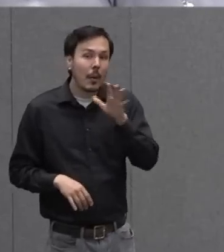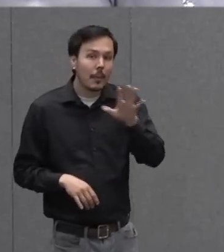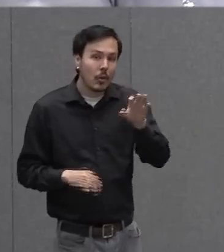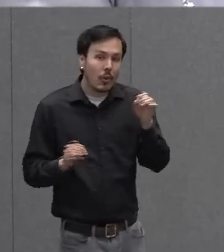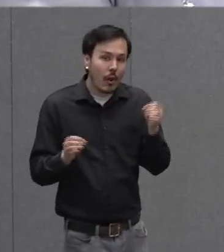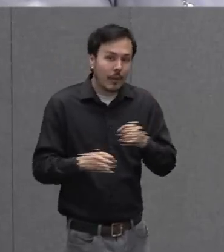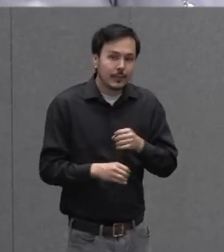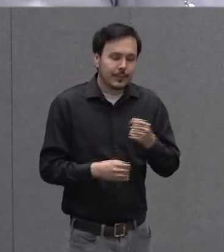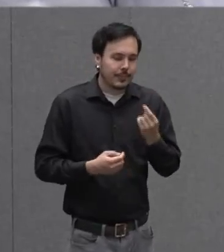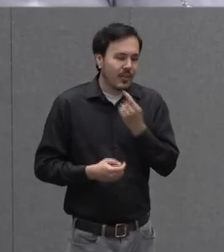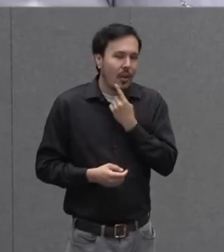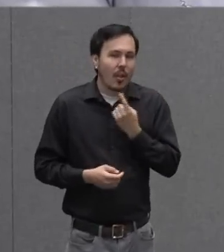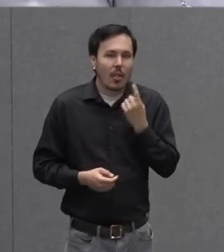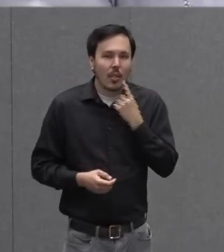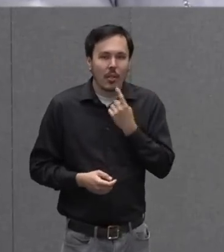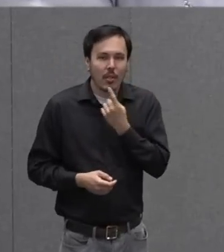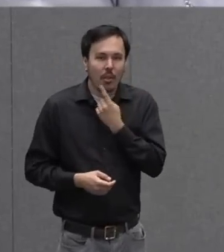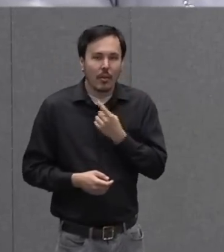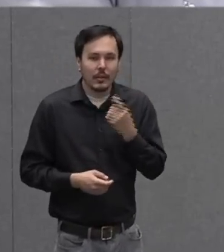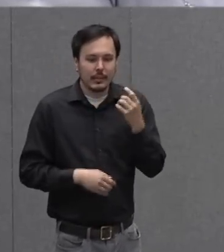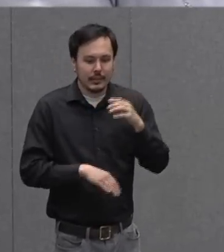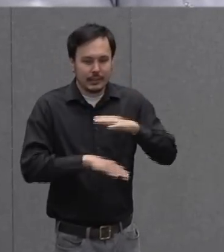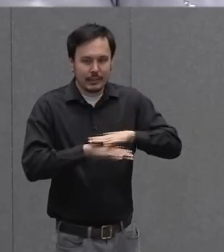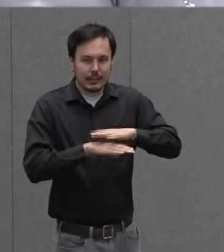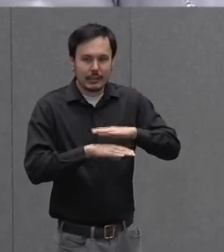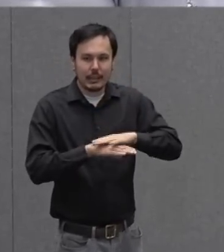a lonely and windswept desk mountain,